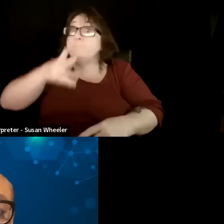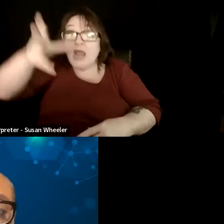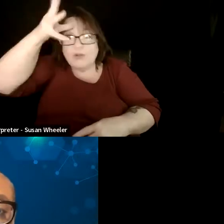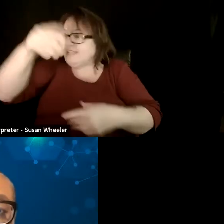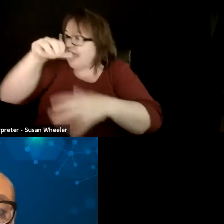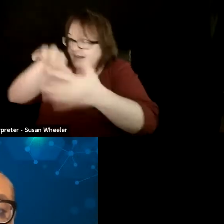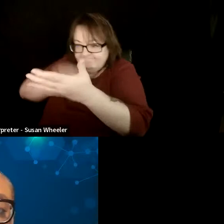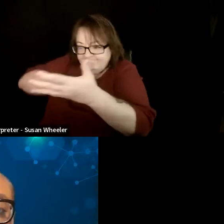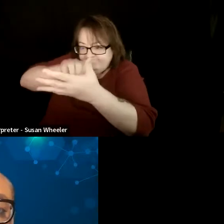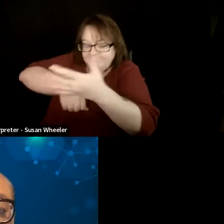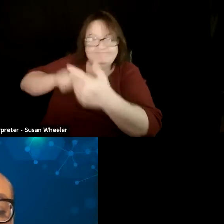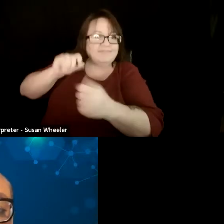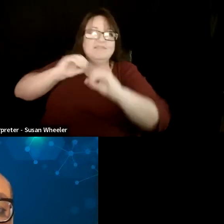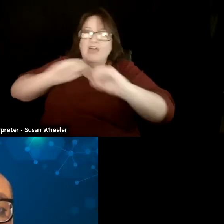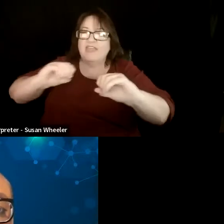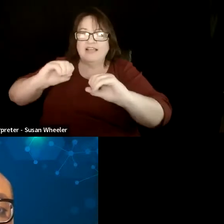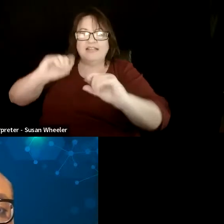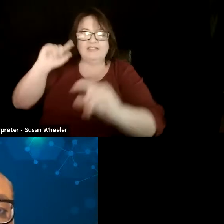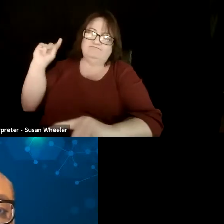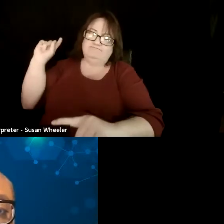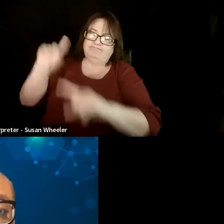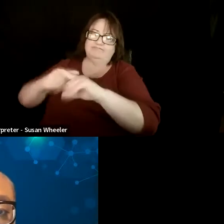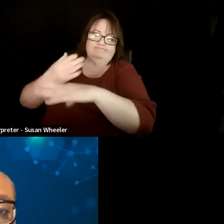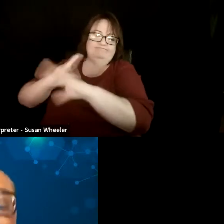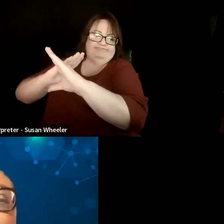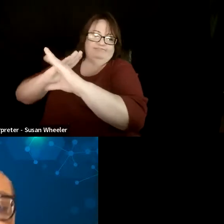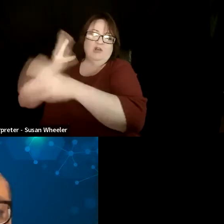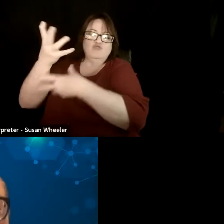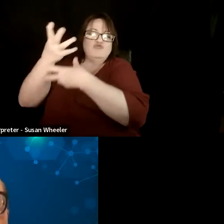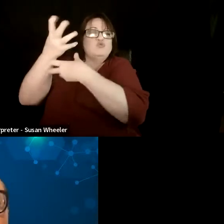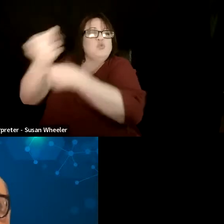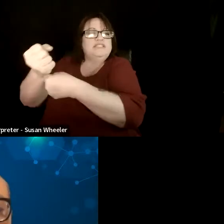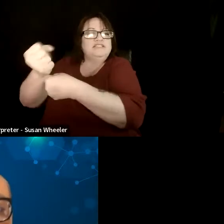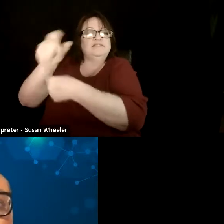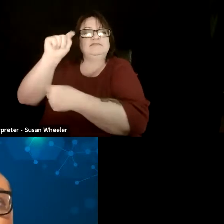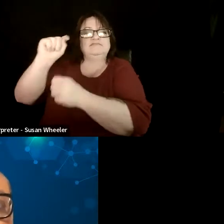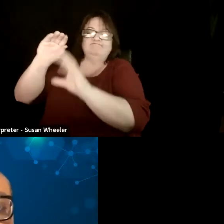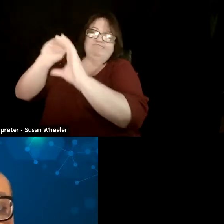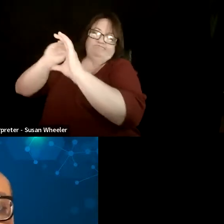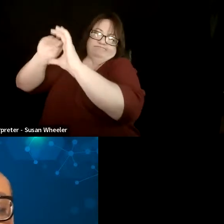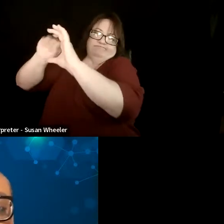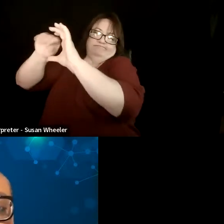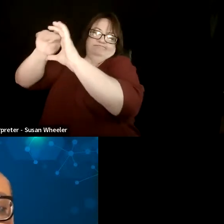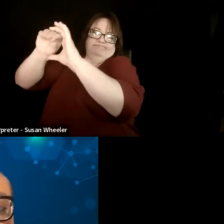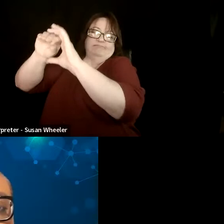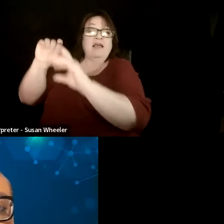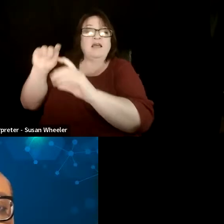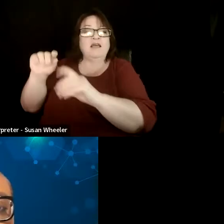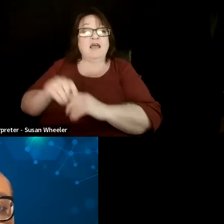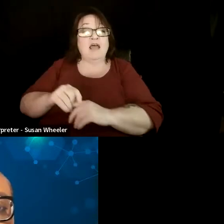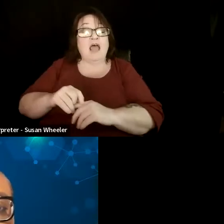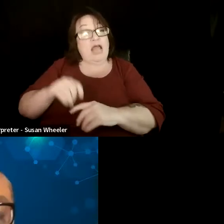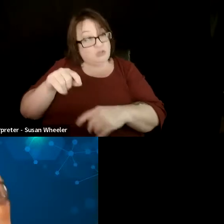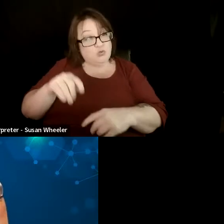and then that goes into the child performer's custody when they turn 18?